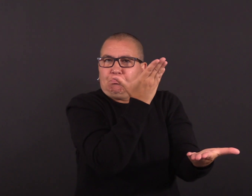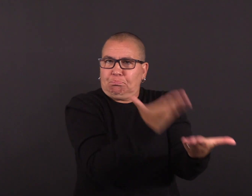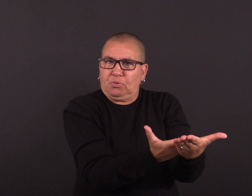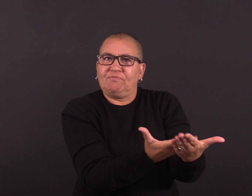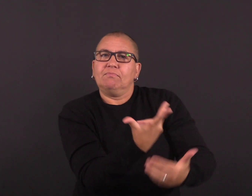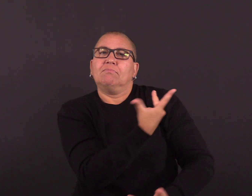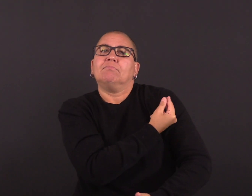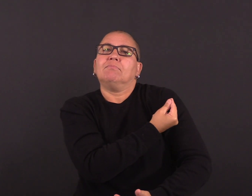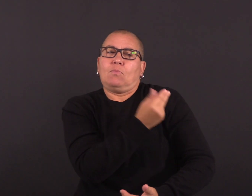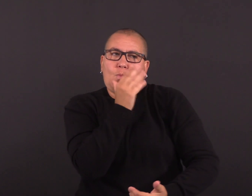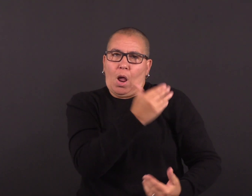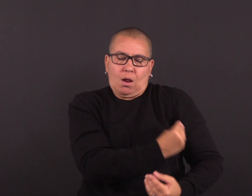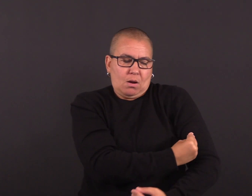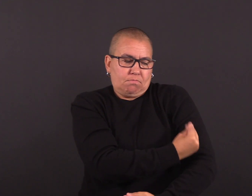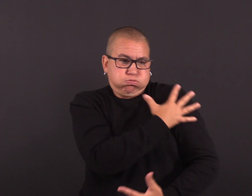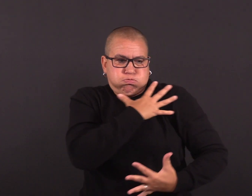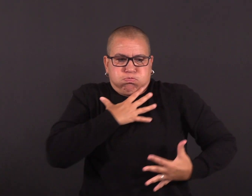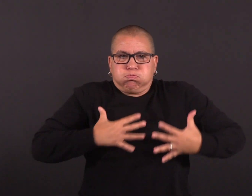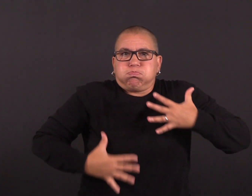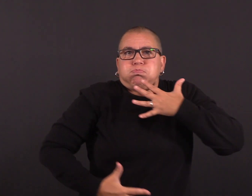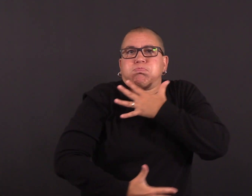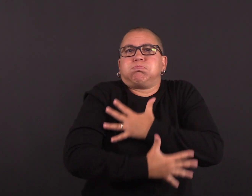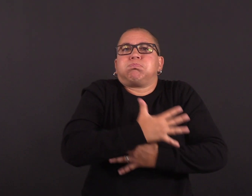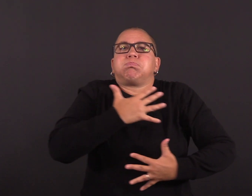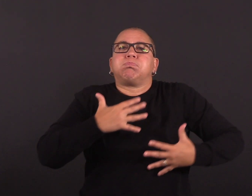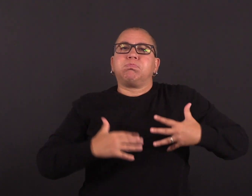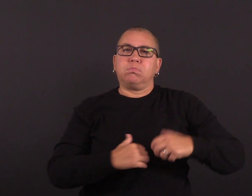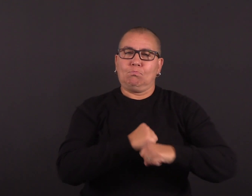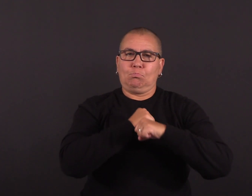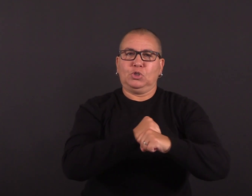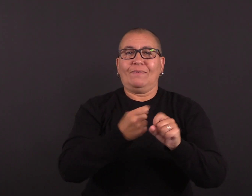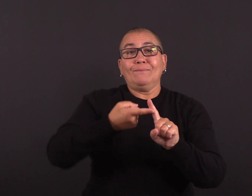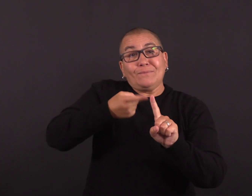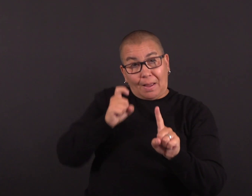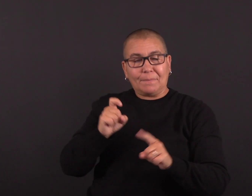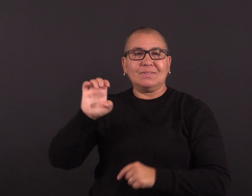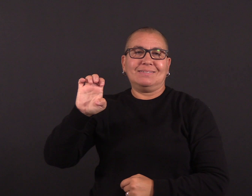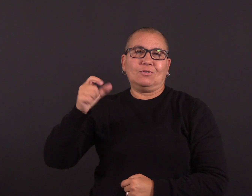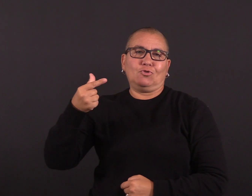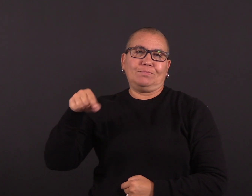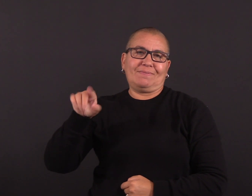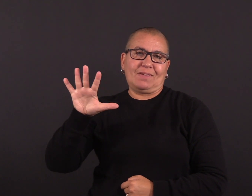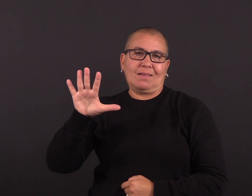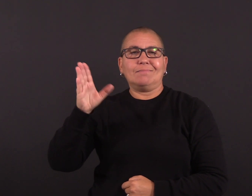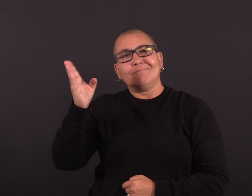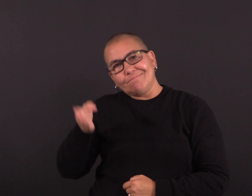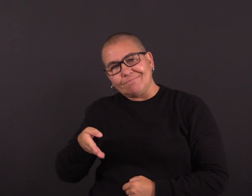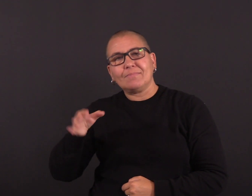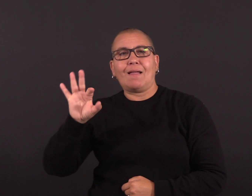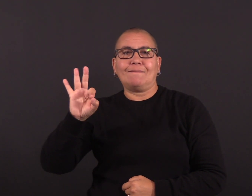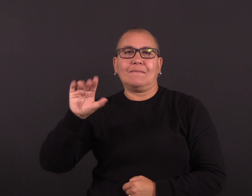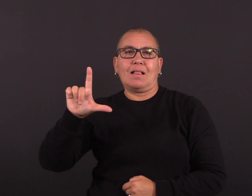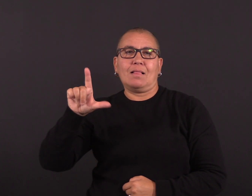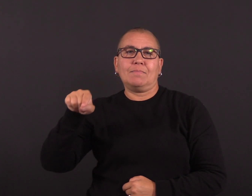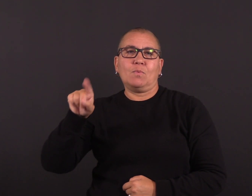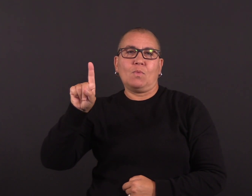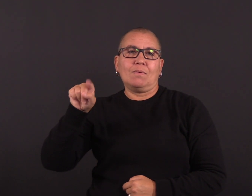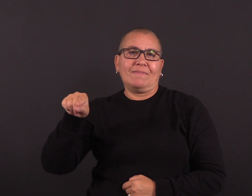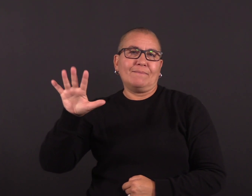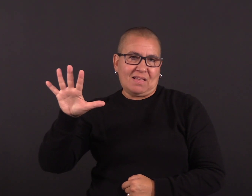the time when the vaccine is produced," the WHO's Dr. Sylvie Briand told reporters on August 9.